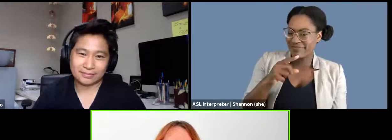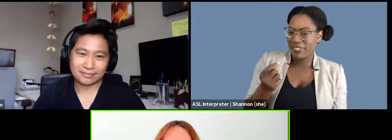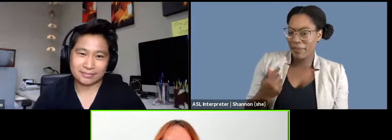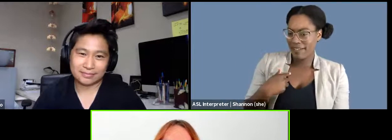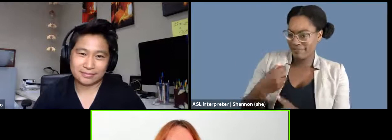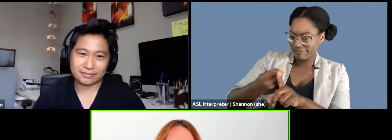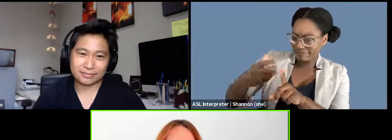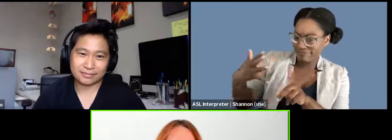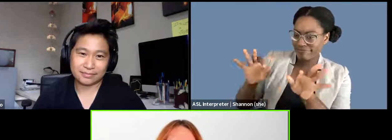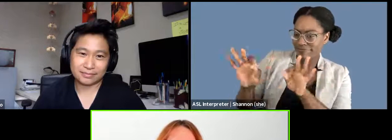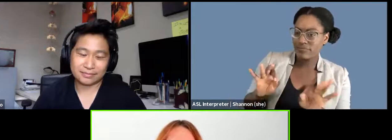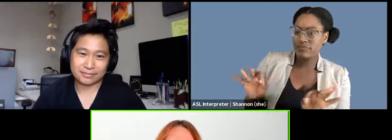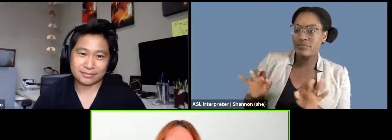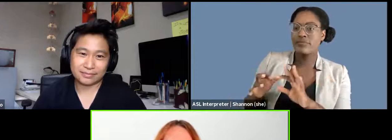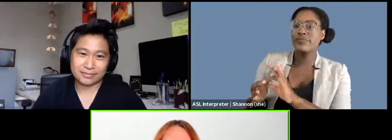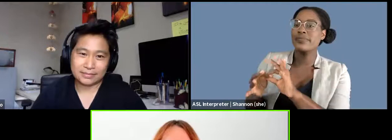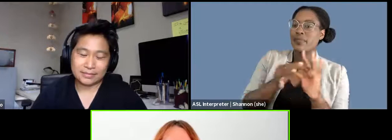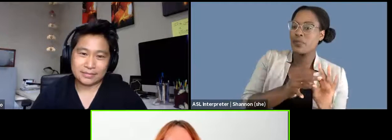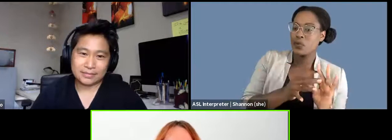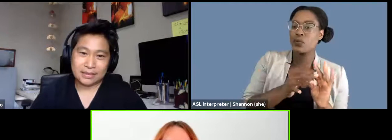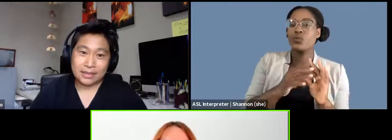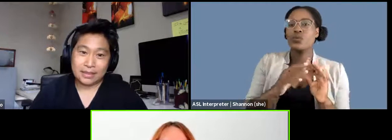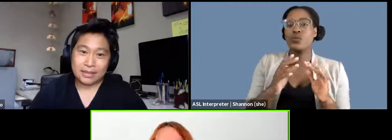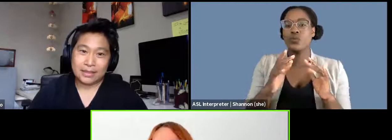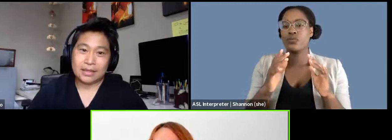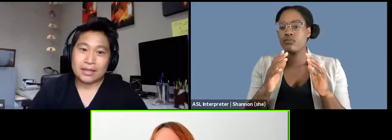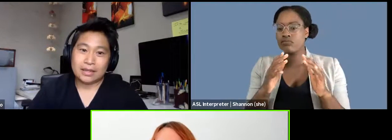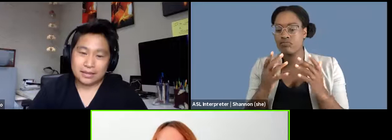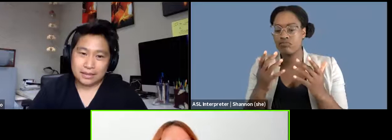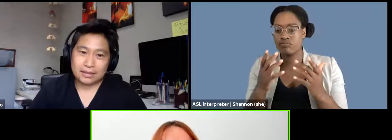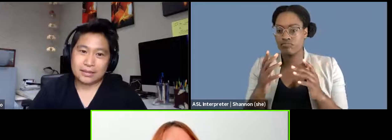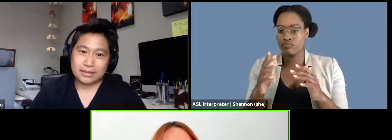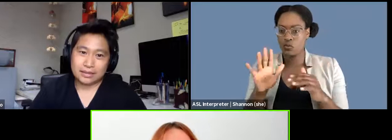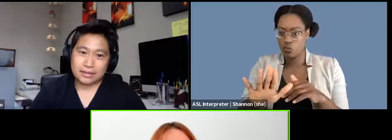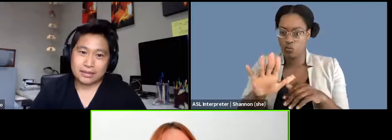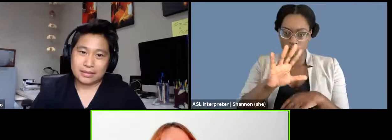you have done inside your company over the last, has it been a couple months?